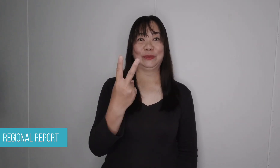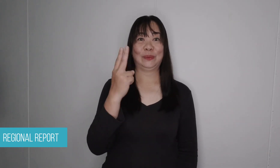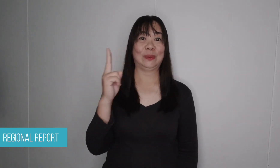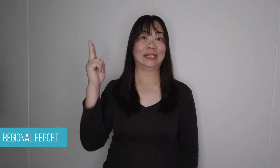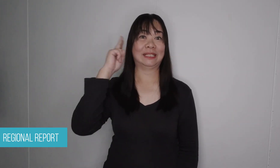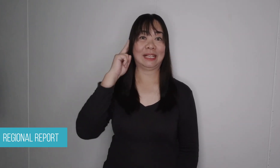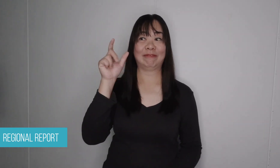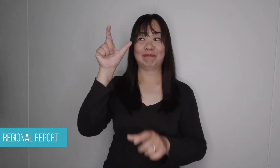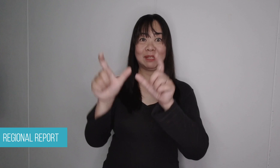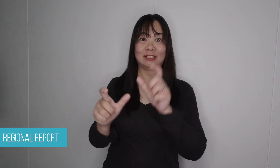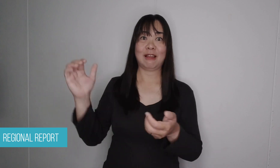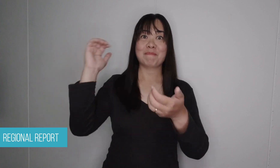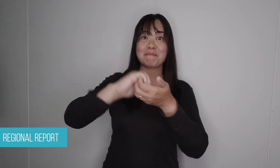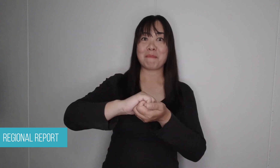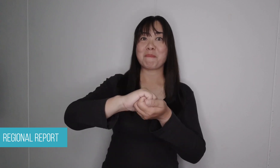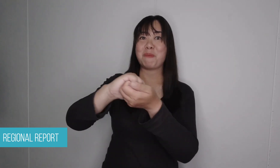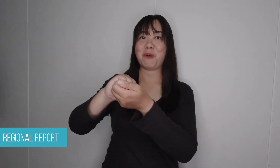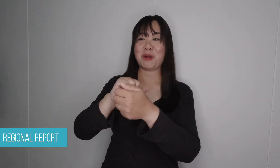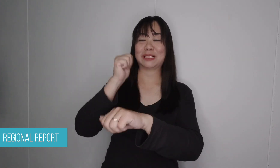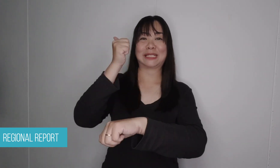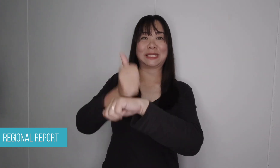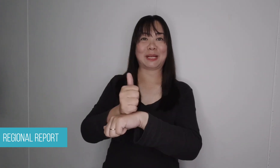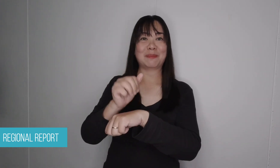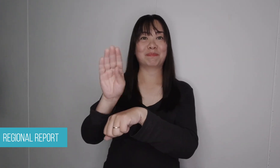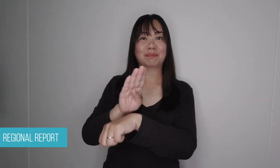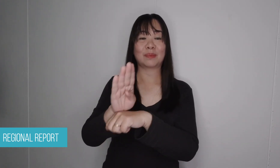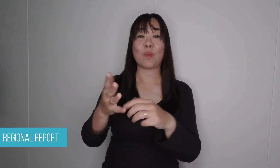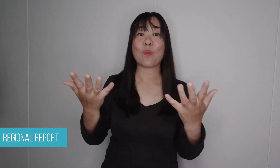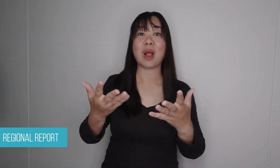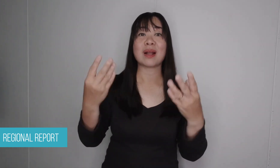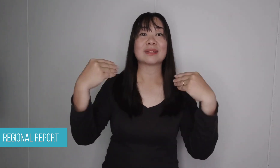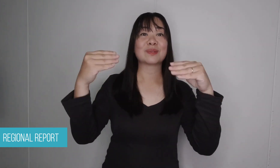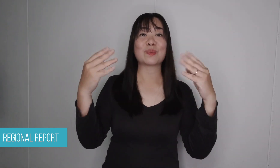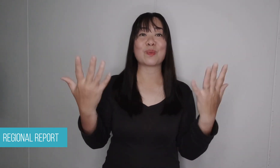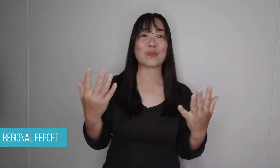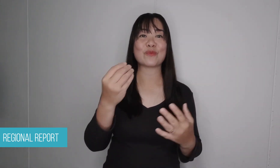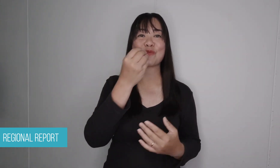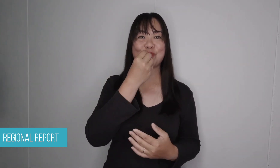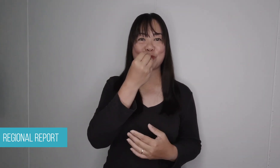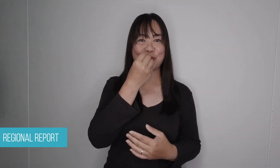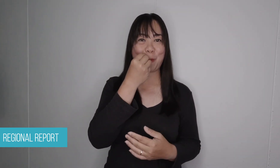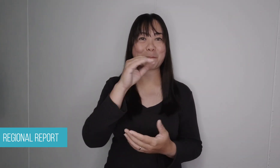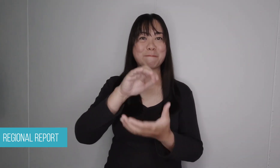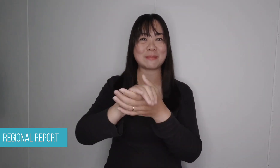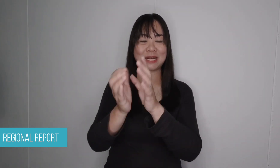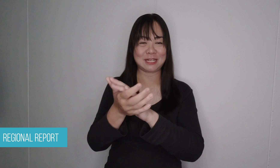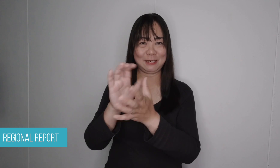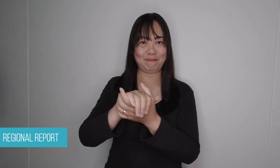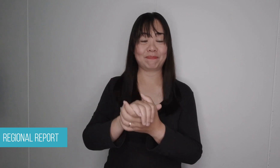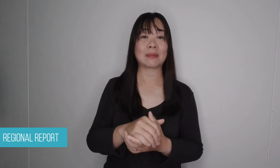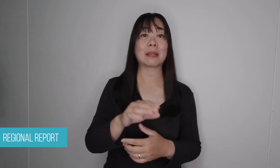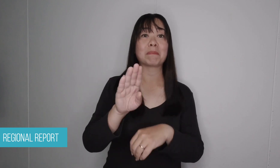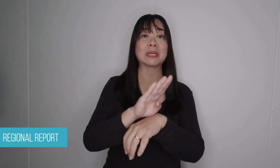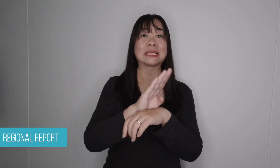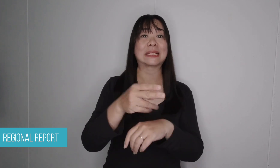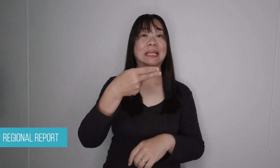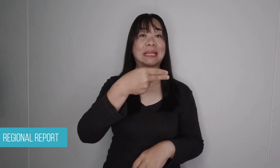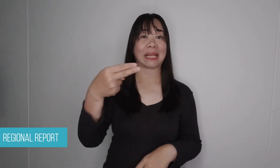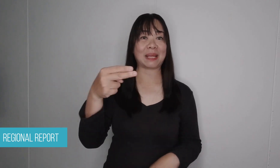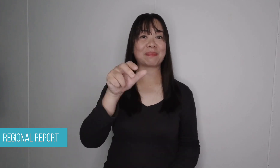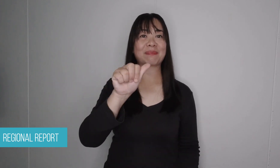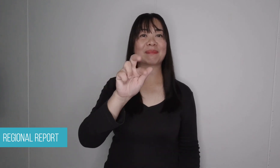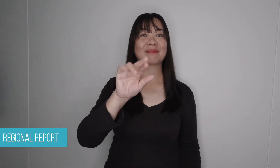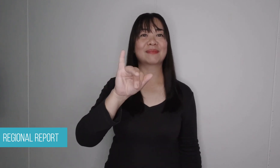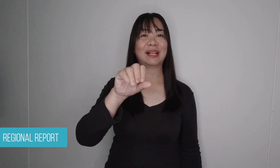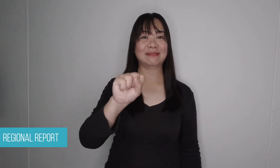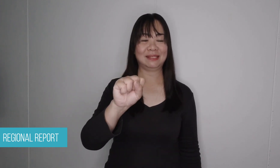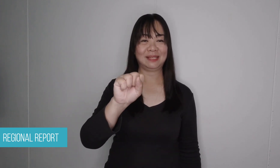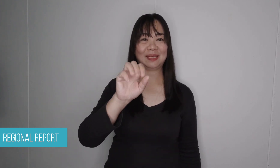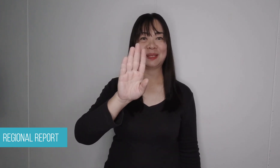Two Deaf people worked together to set up a shop selling hamburgers.